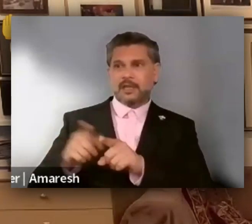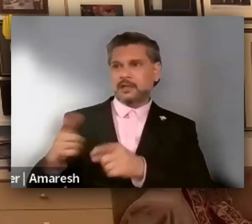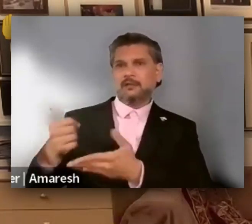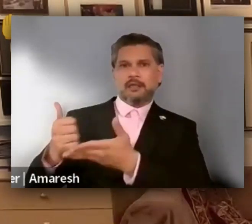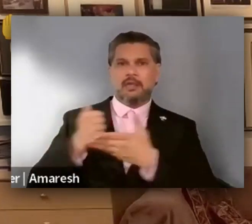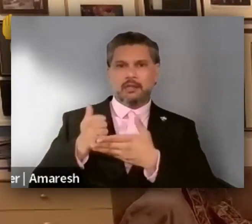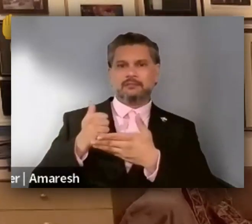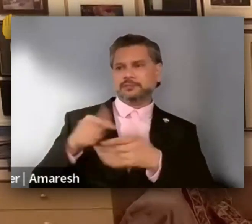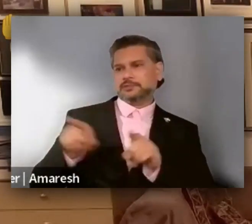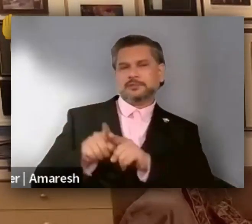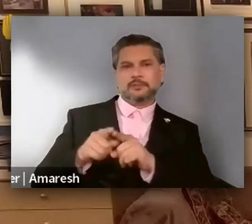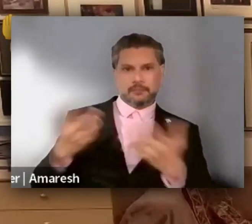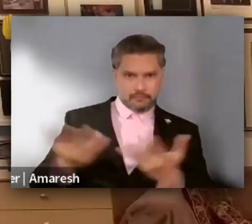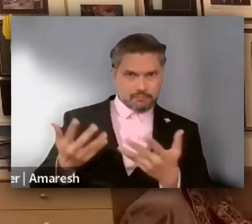I'm sure you all are well aware of that.